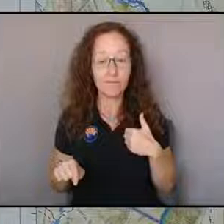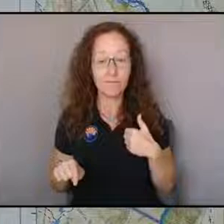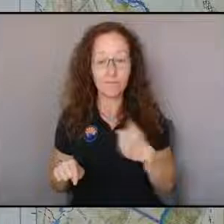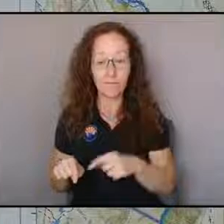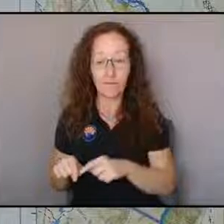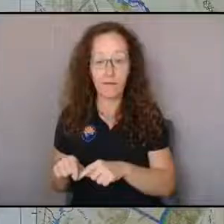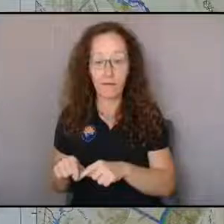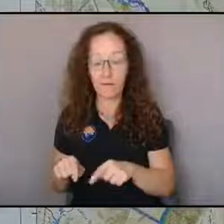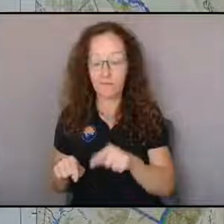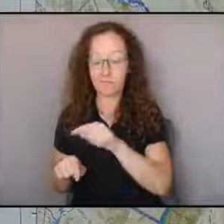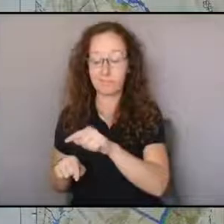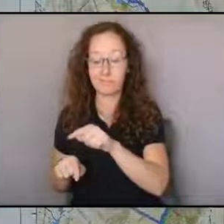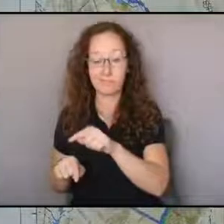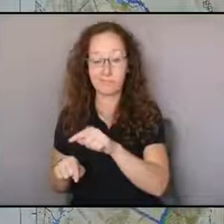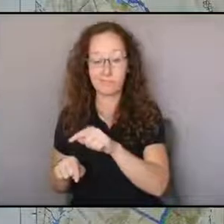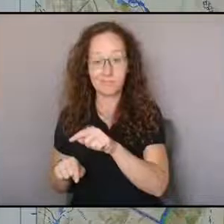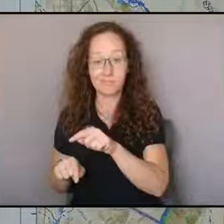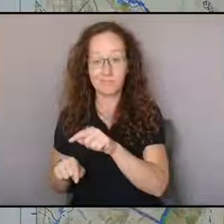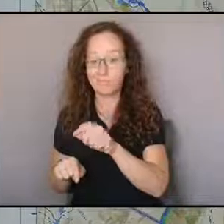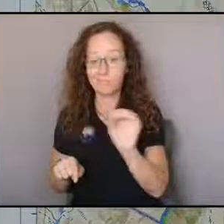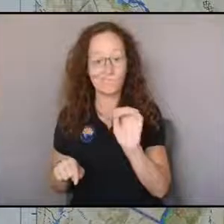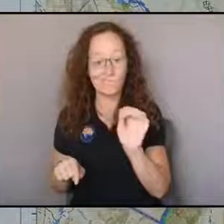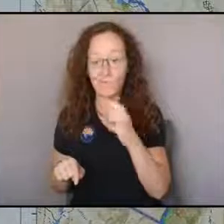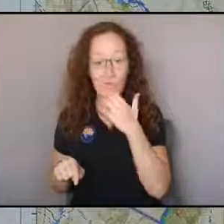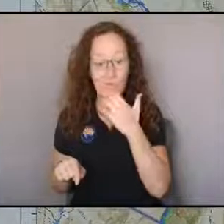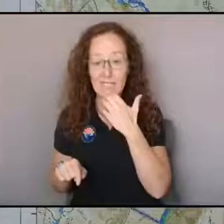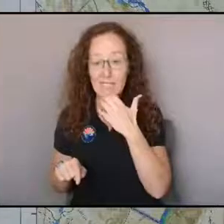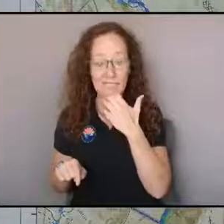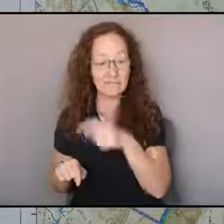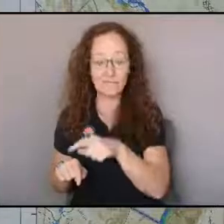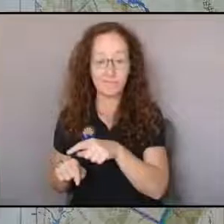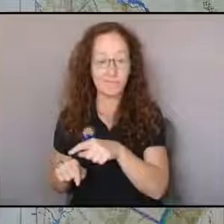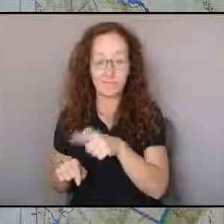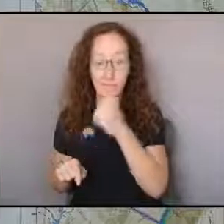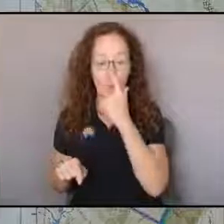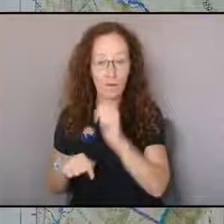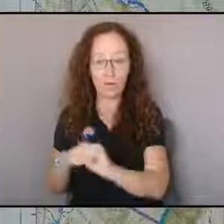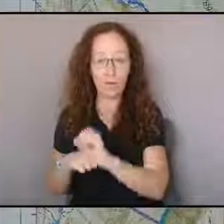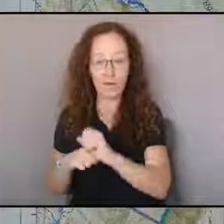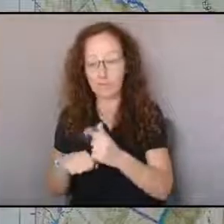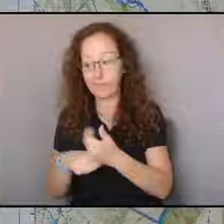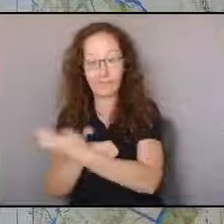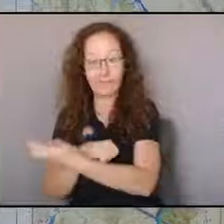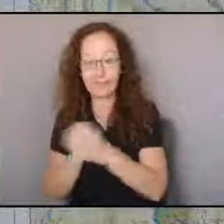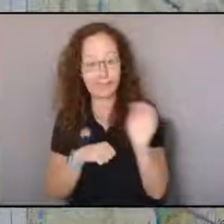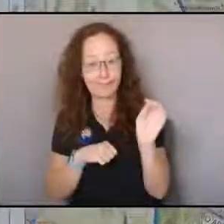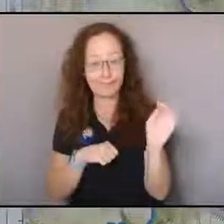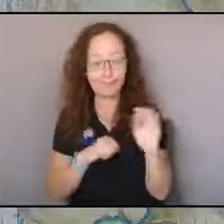AREA THERE CLOSER TO SERPENT LAKE, THERE WAS NO HEAT THAT LOOKED LIKE IT WAS GOING TO BE A THREAT TO THE